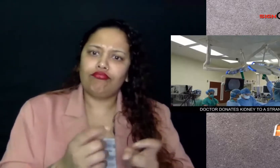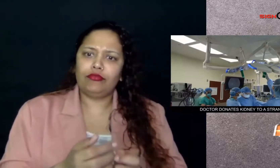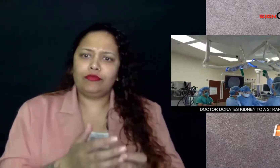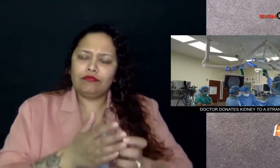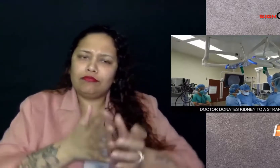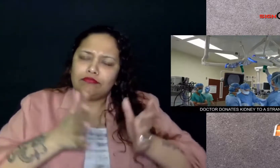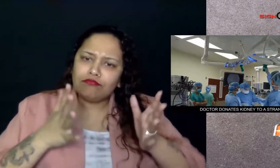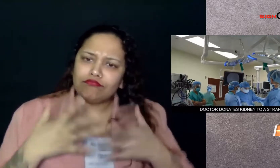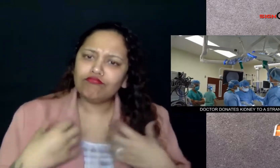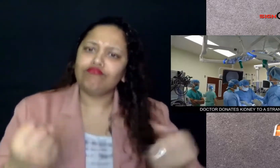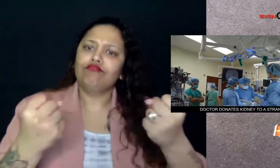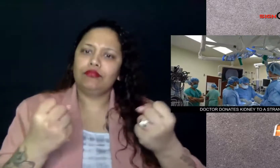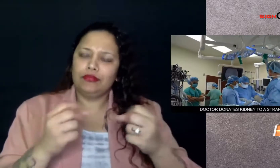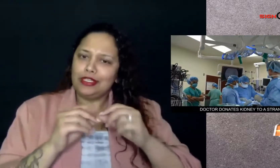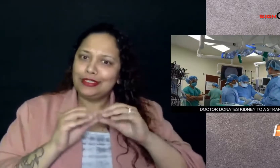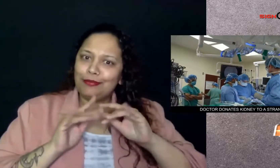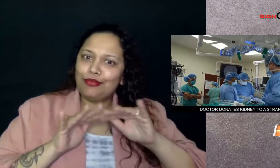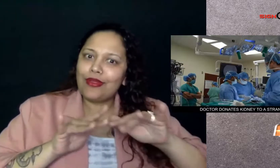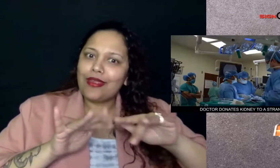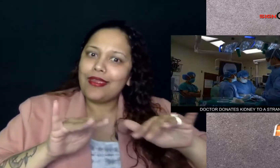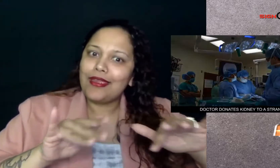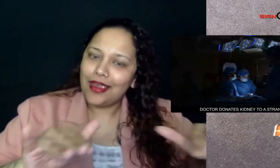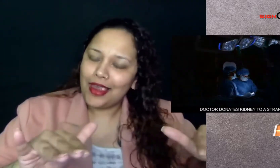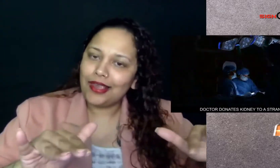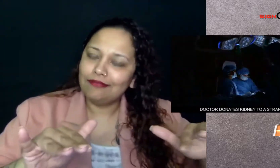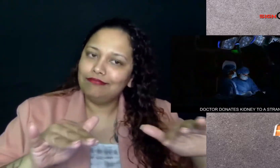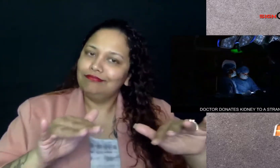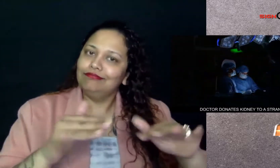And it looks like the doctor's generosity and courage is spreading.